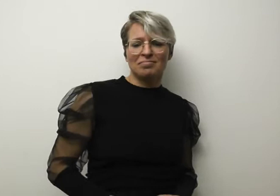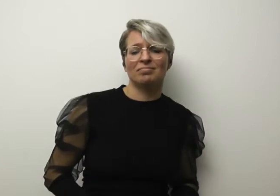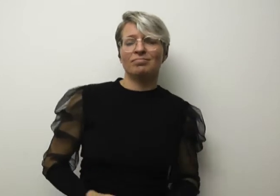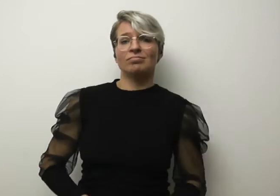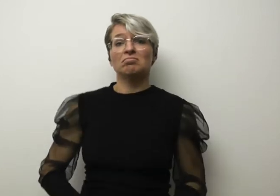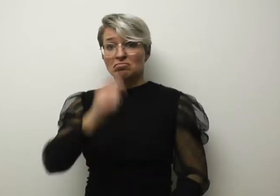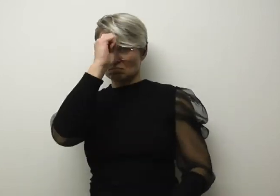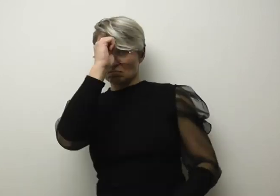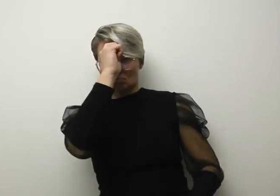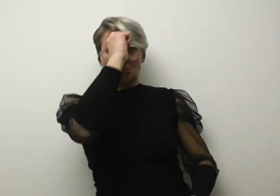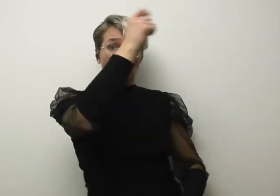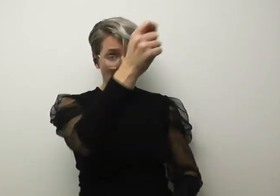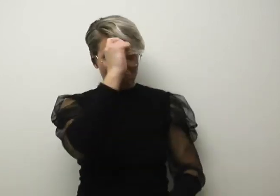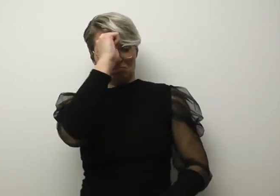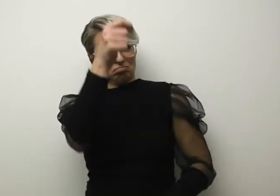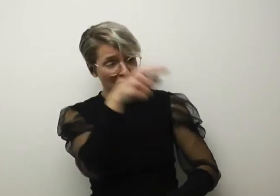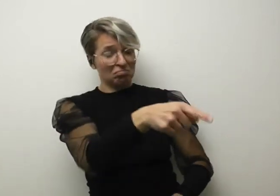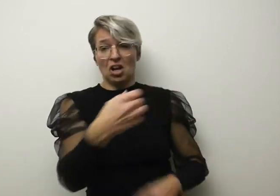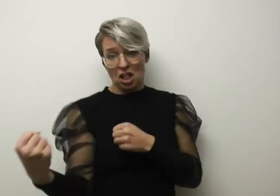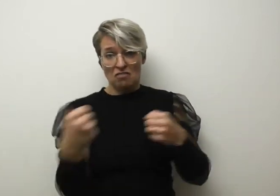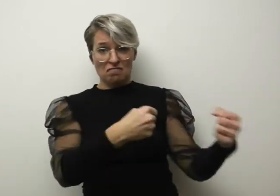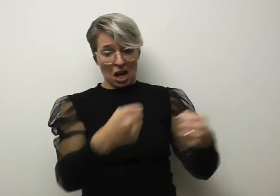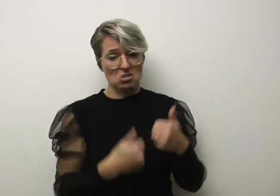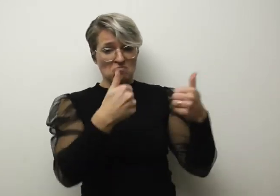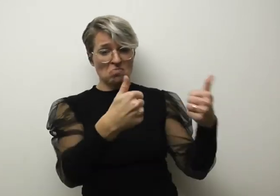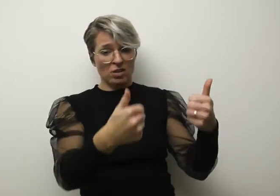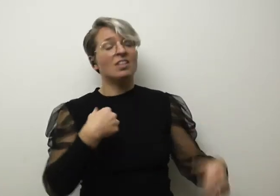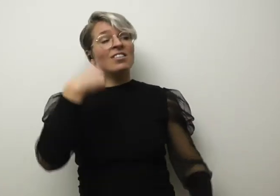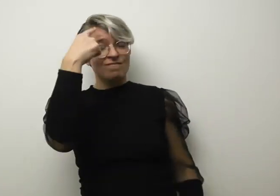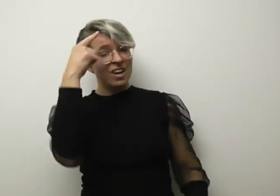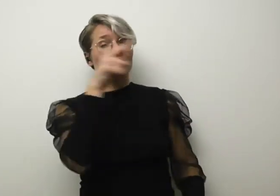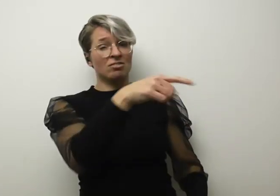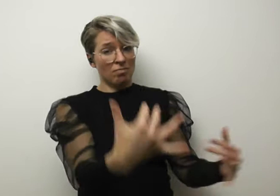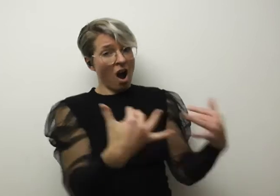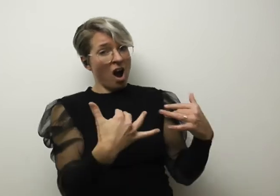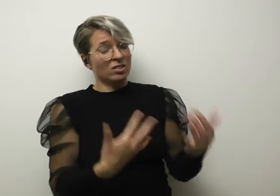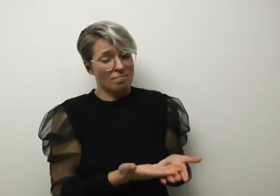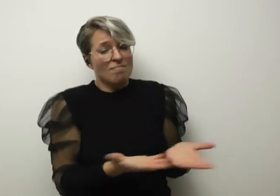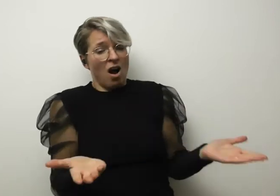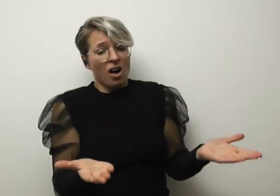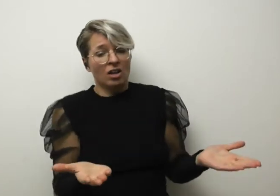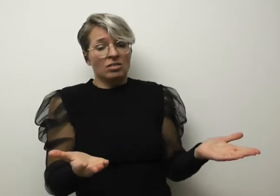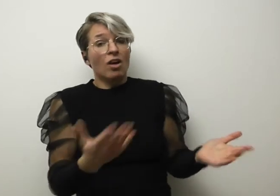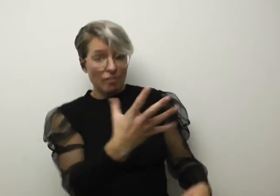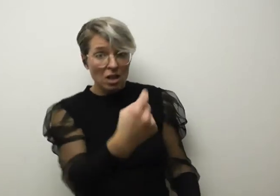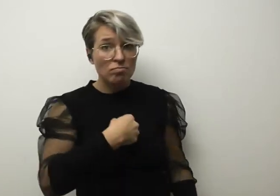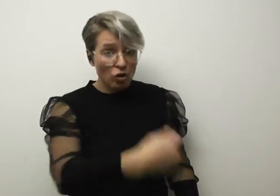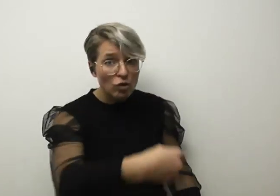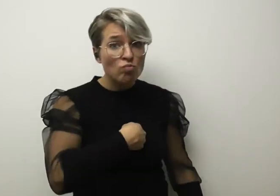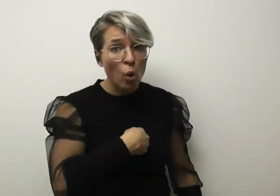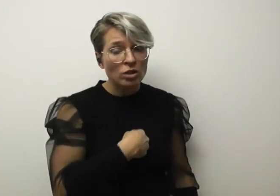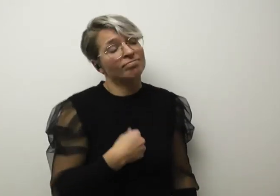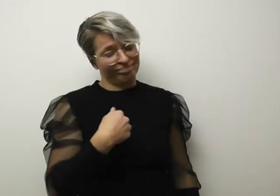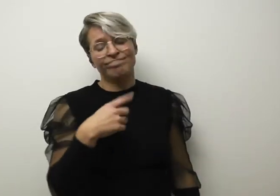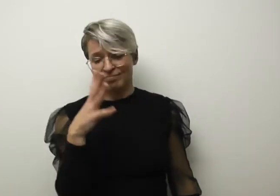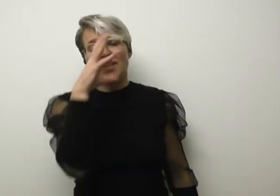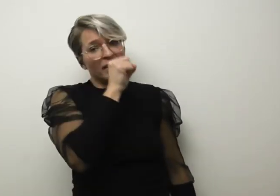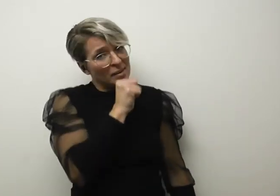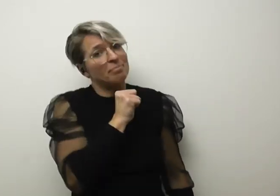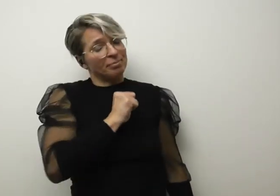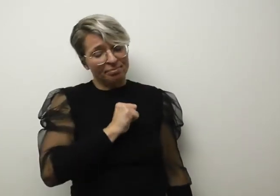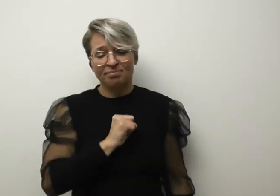He said, "Now you just fought one heck of a fight And I know you hate me, and you got the right to kill me now And I wouldn't blame you if you do